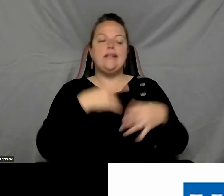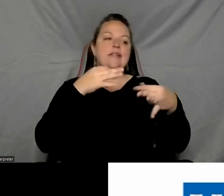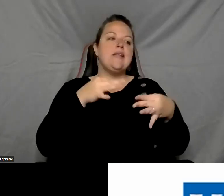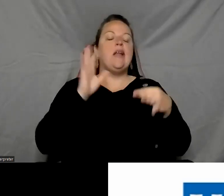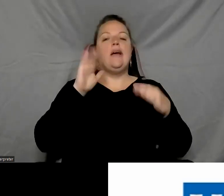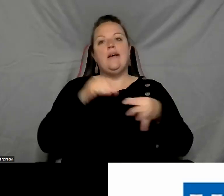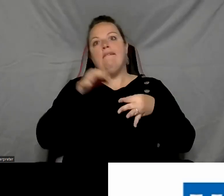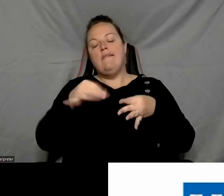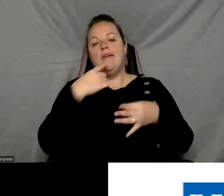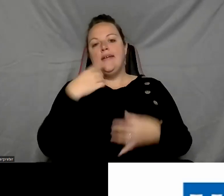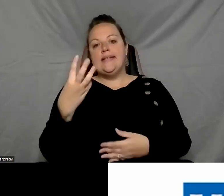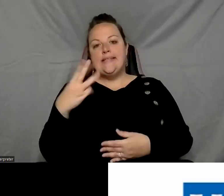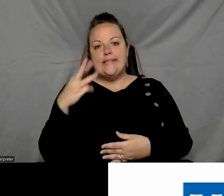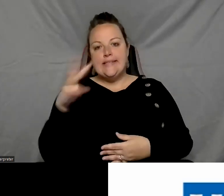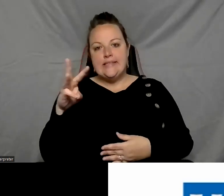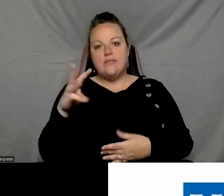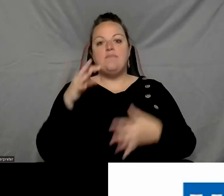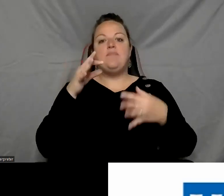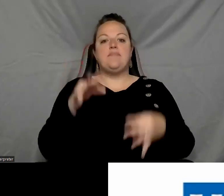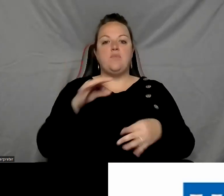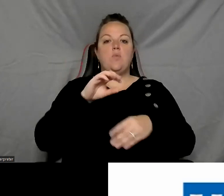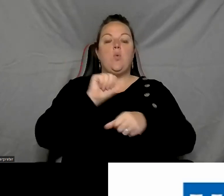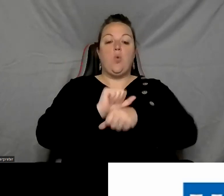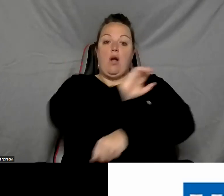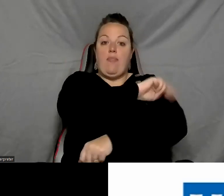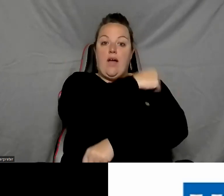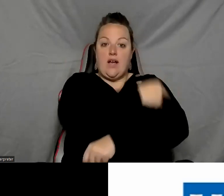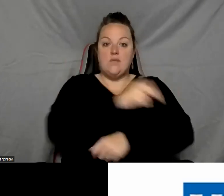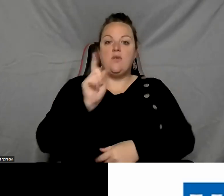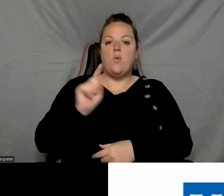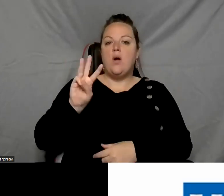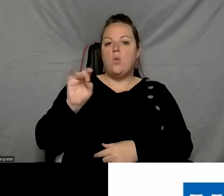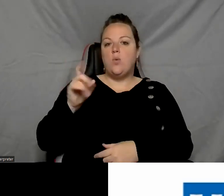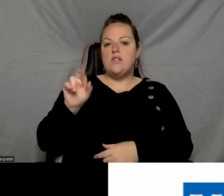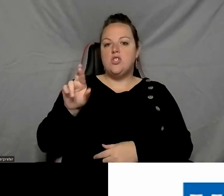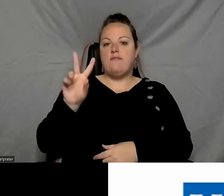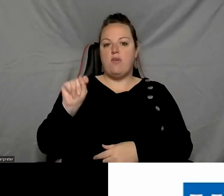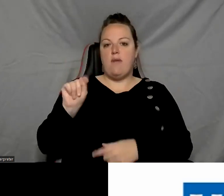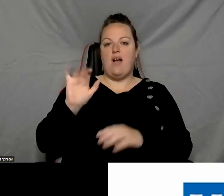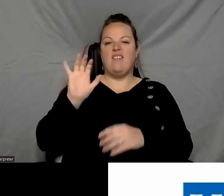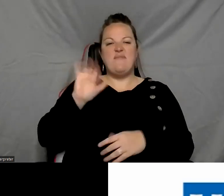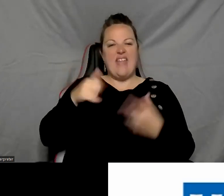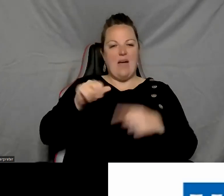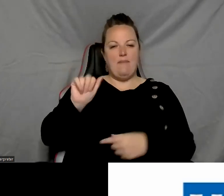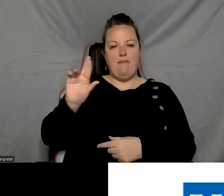when I started working at the hospital in Windsor Vermont in August 2019. I've been